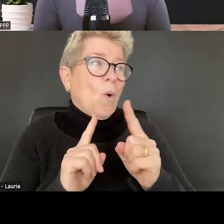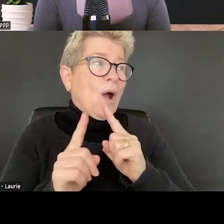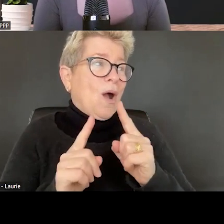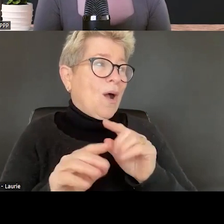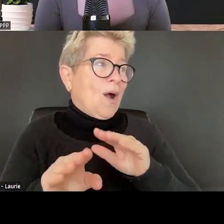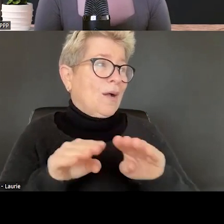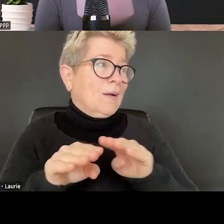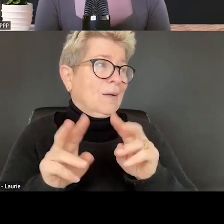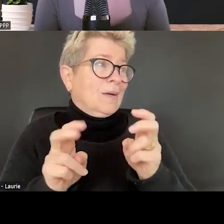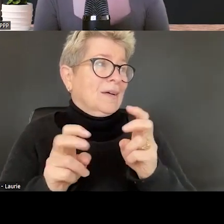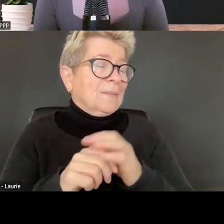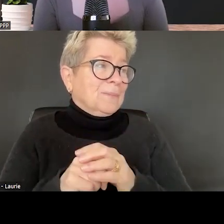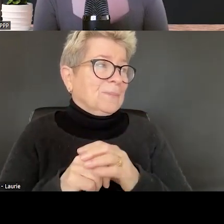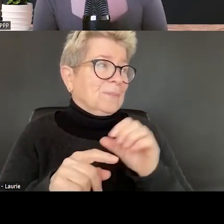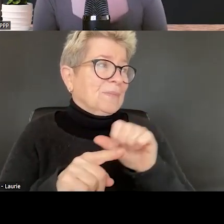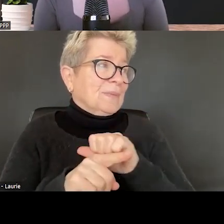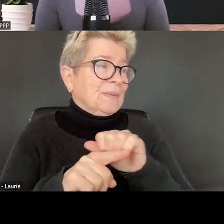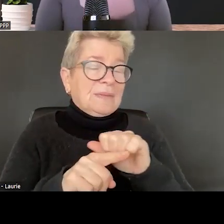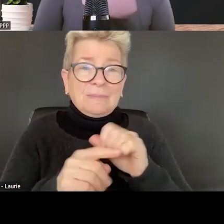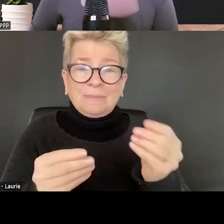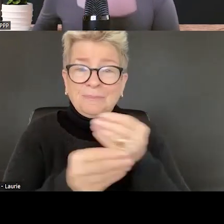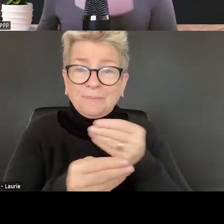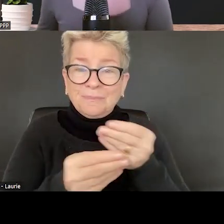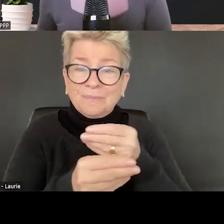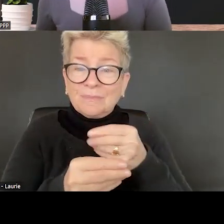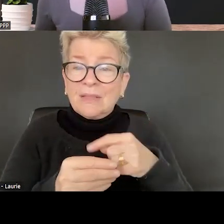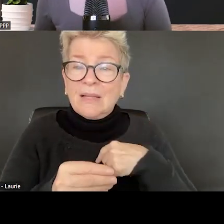Just had amazing conversation with the secondary math program coordinator.